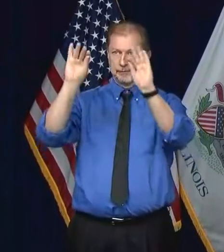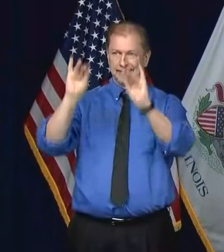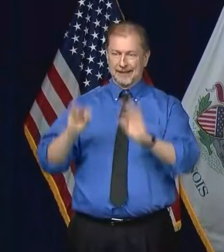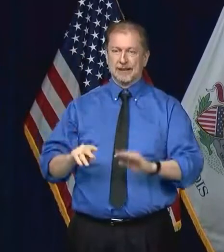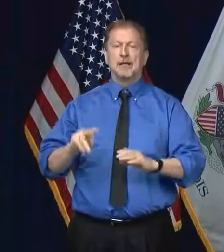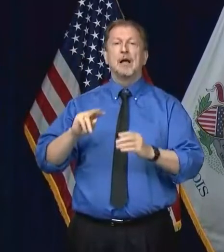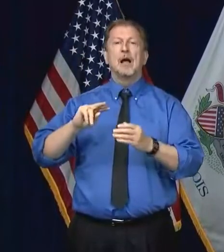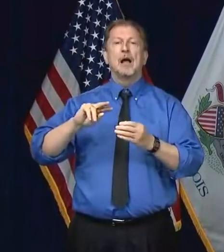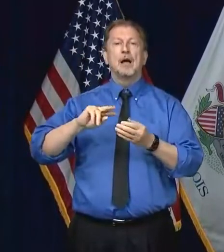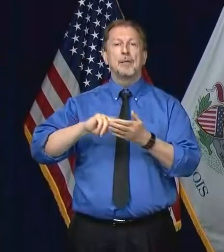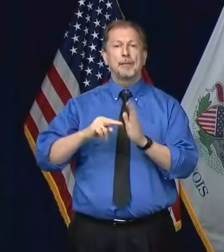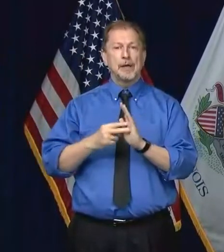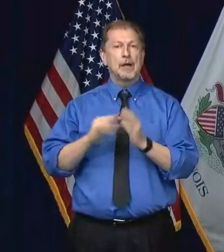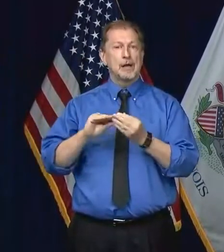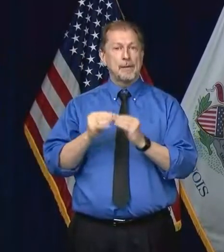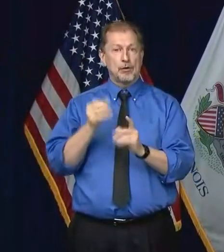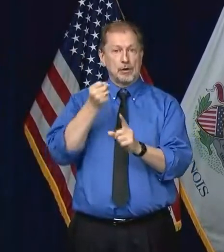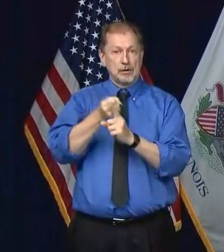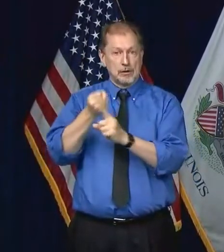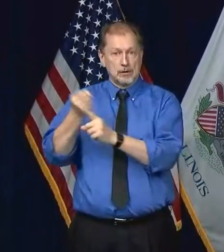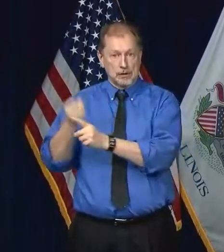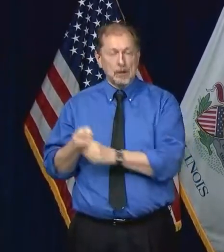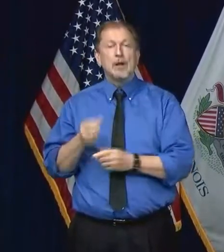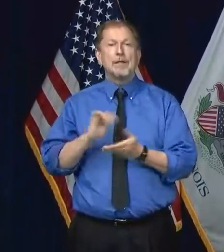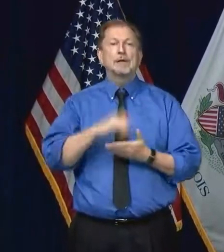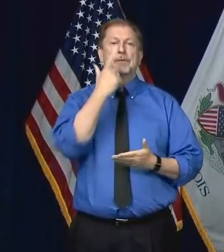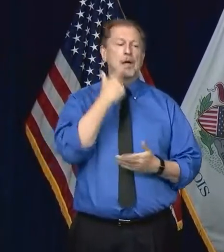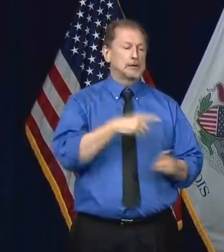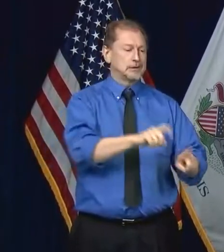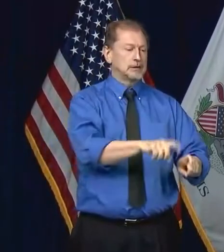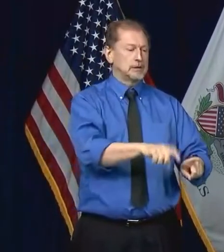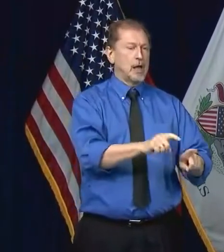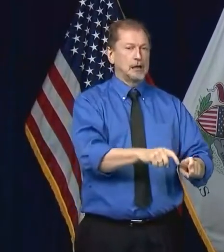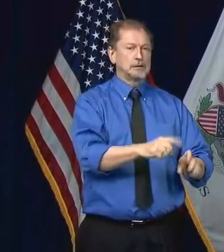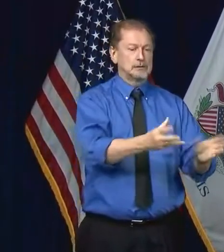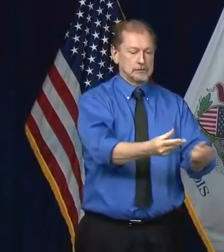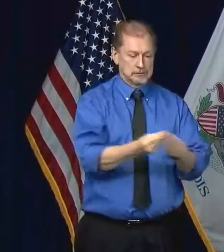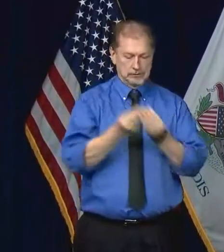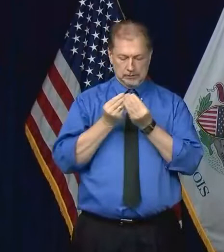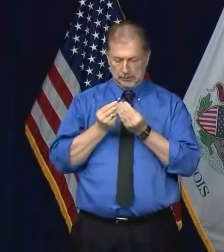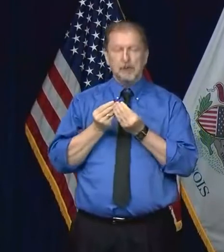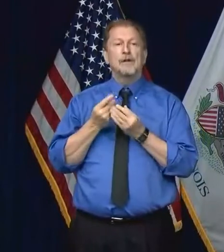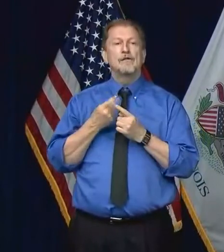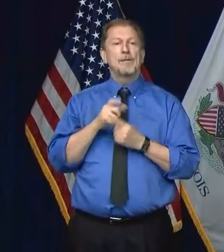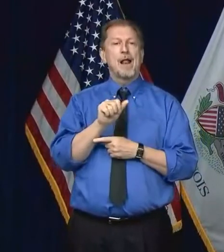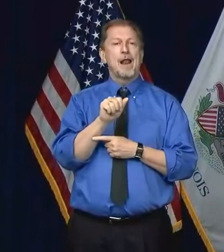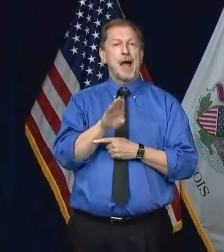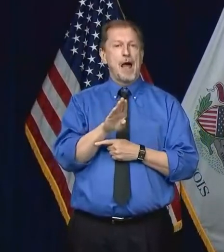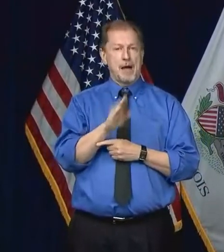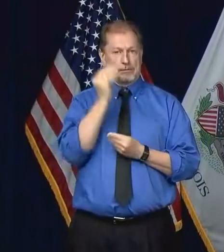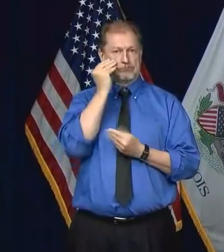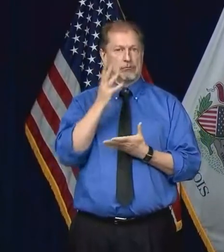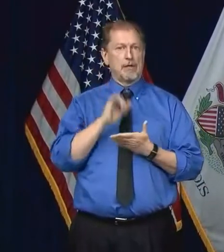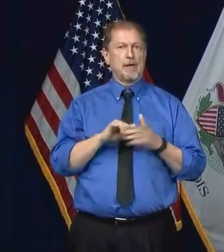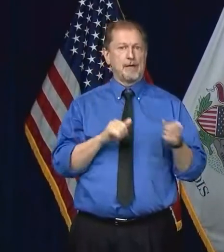on our board in terms of cases our laboratory confirmed cases and as the governor explained there are